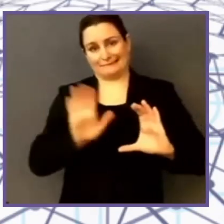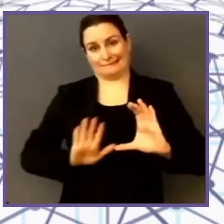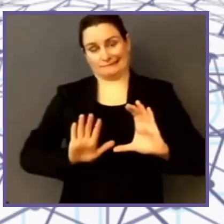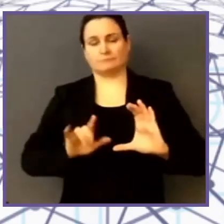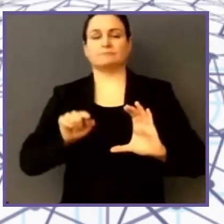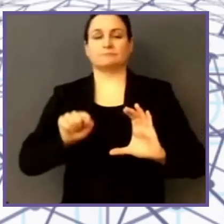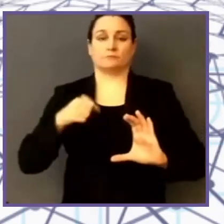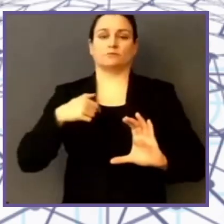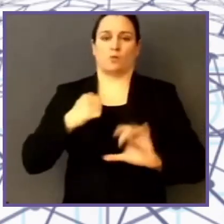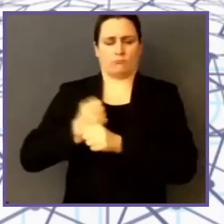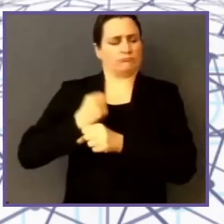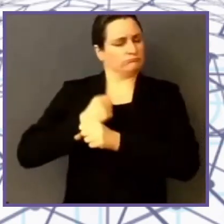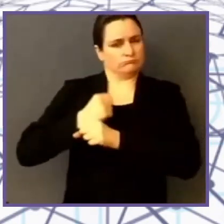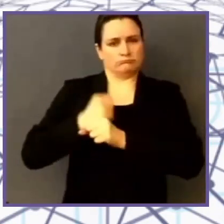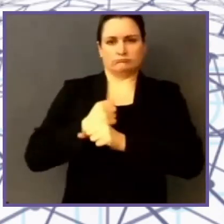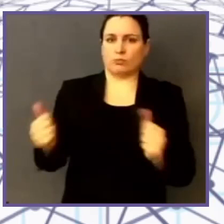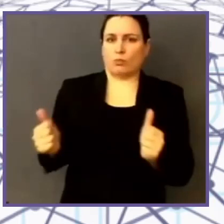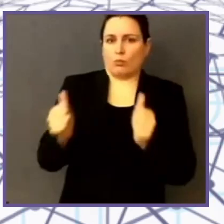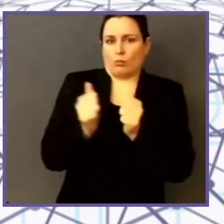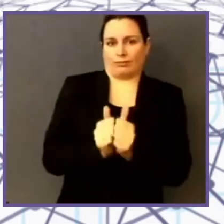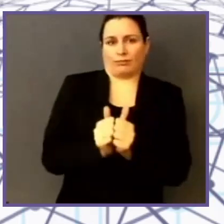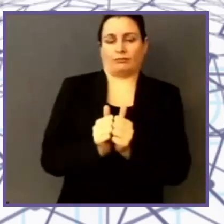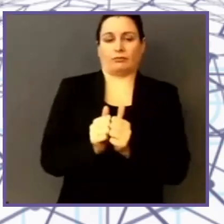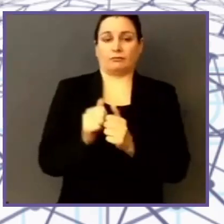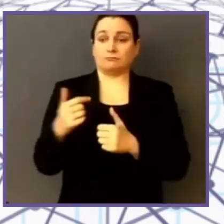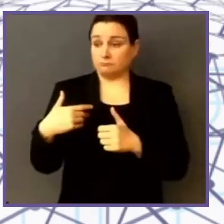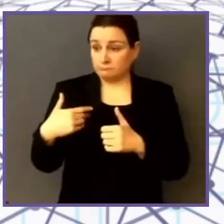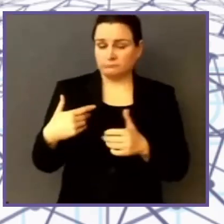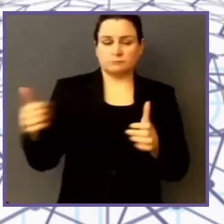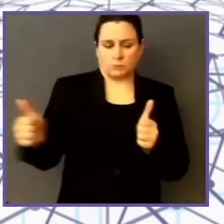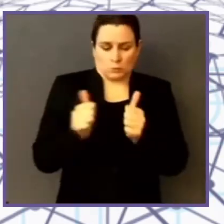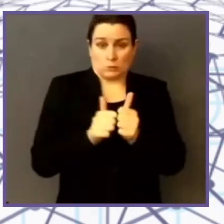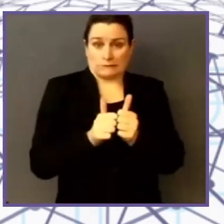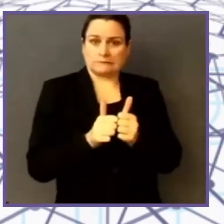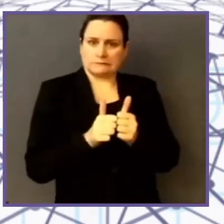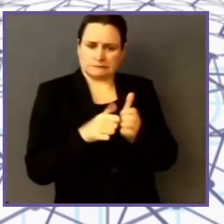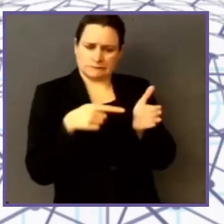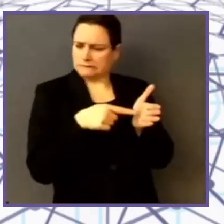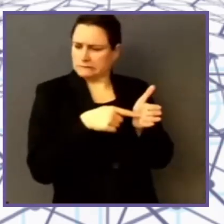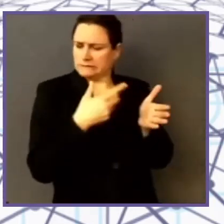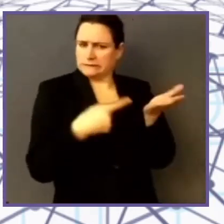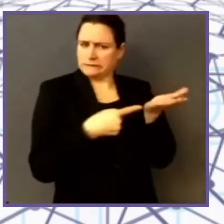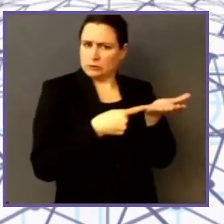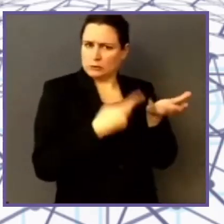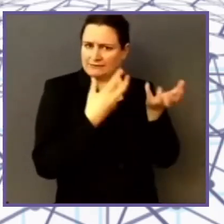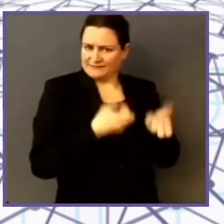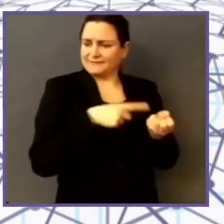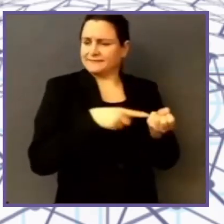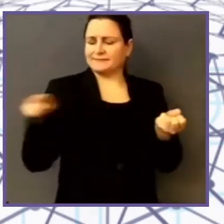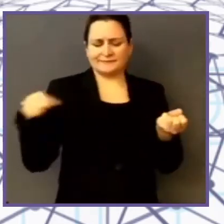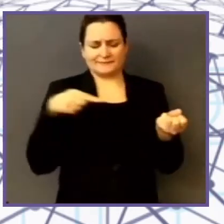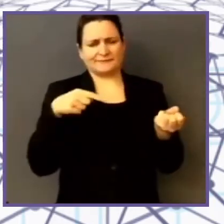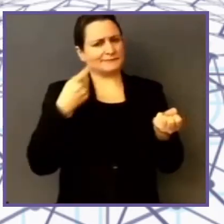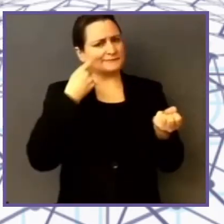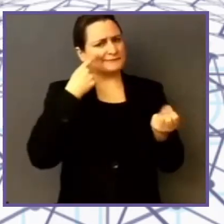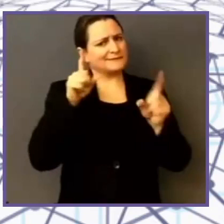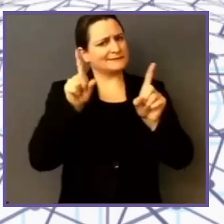to develop resources and to test the resources that we develop for their efficacy, their